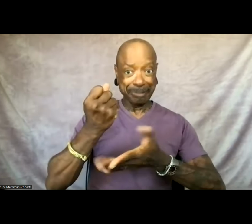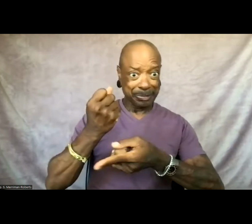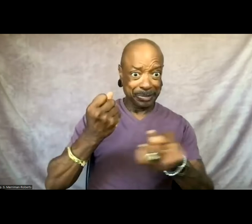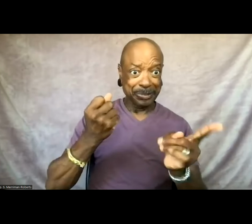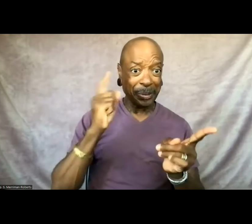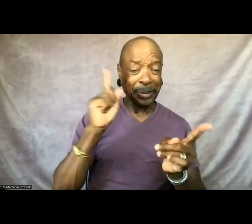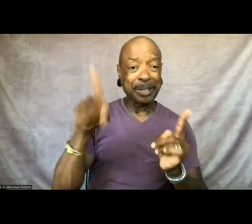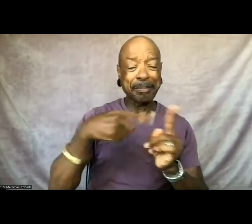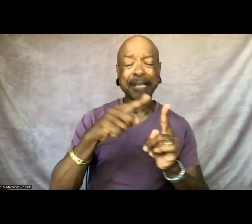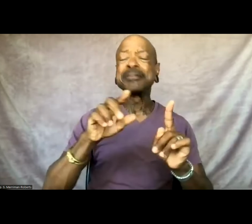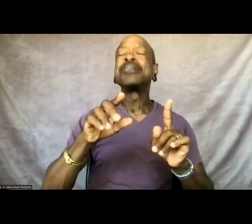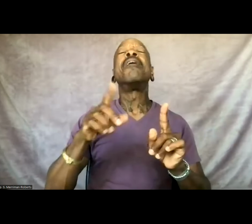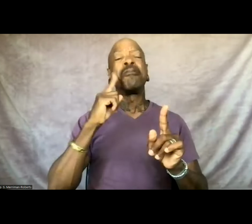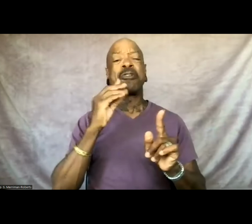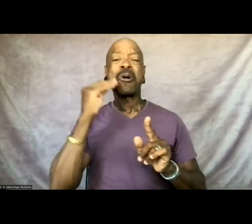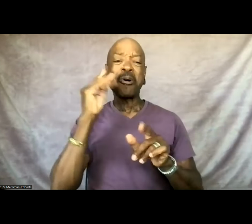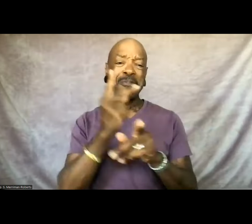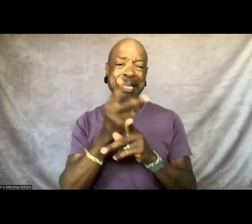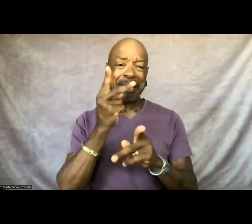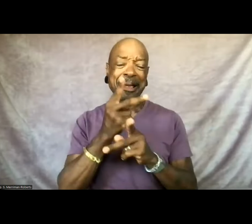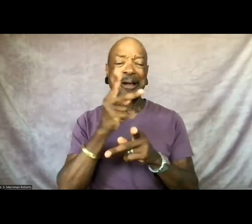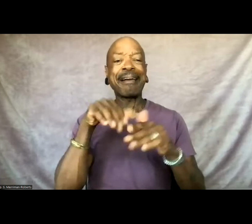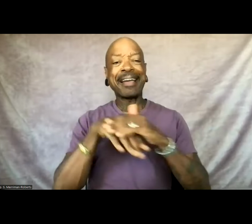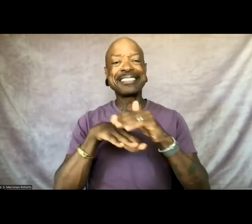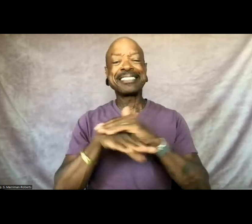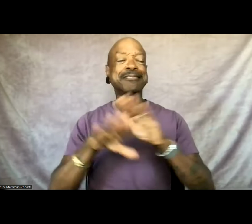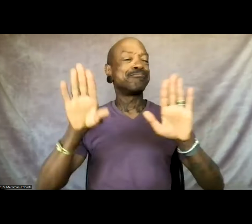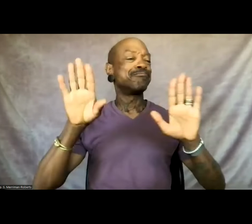was mentioned earlier. But today I'm really here to help